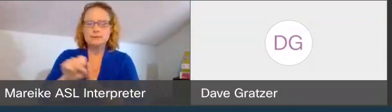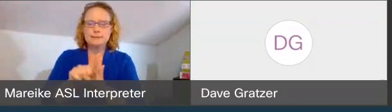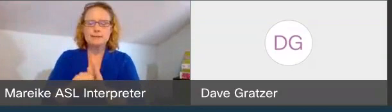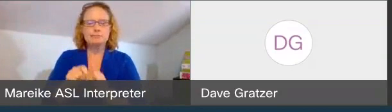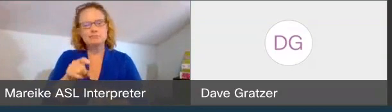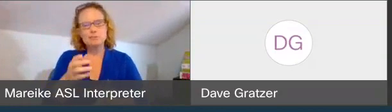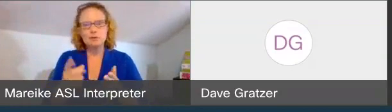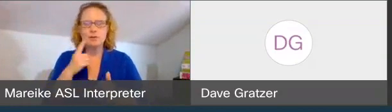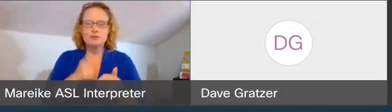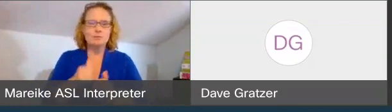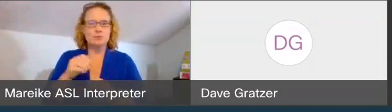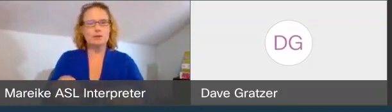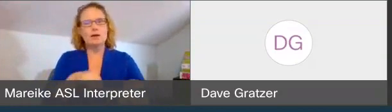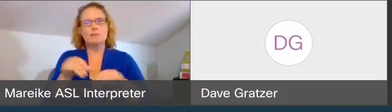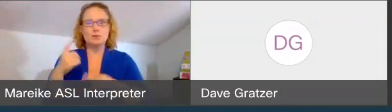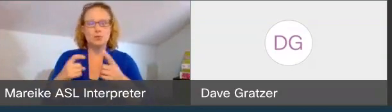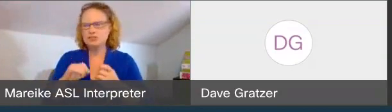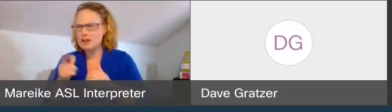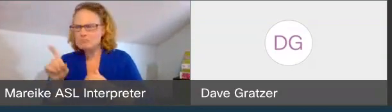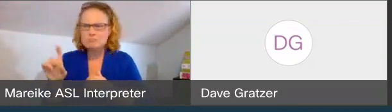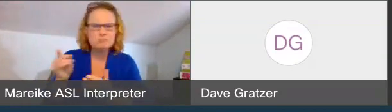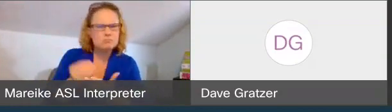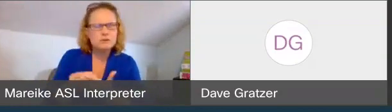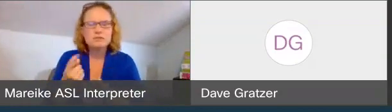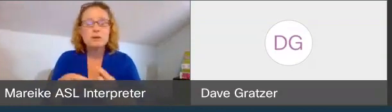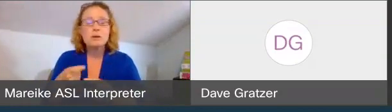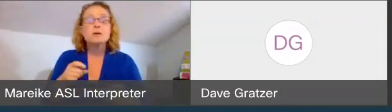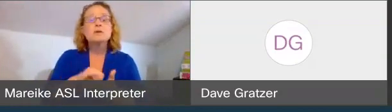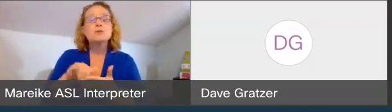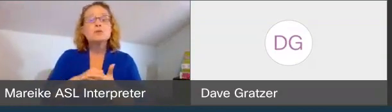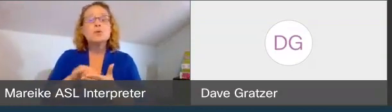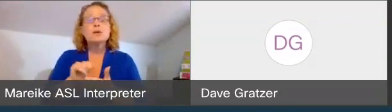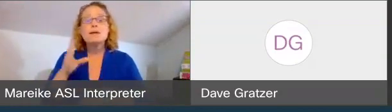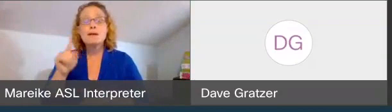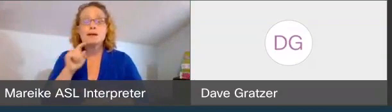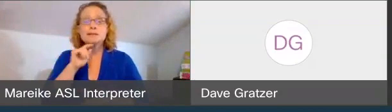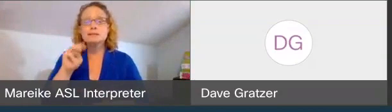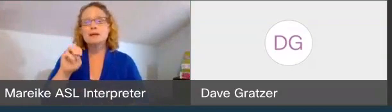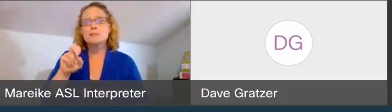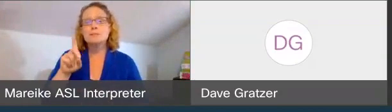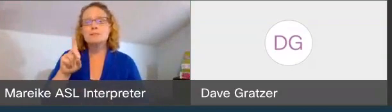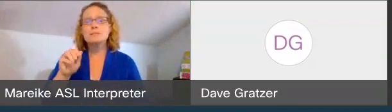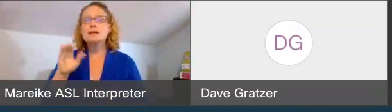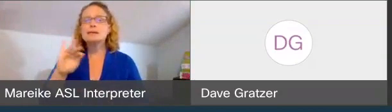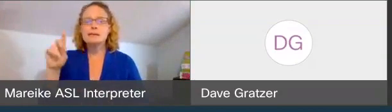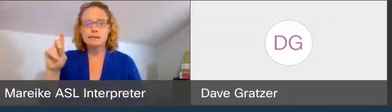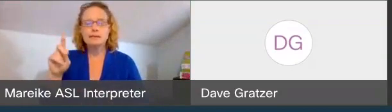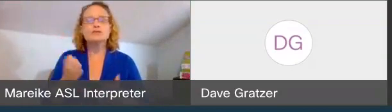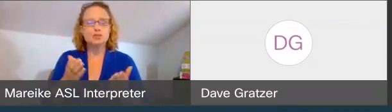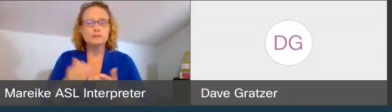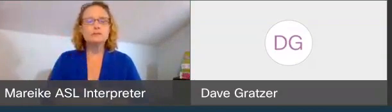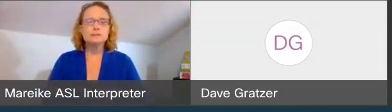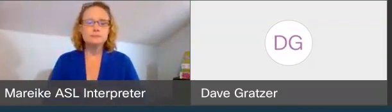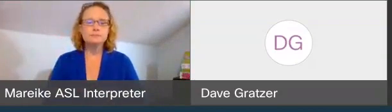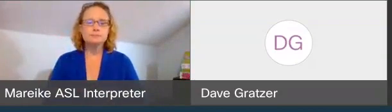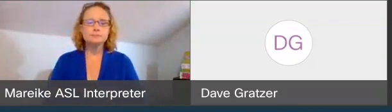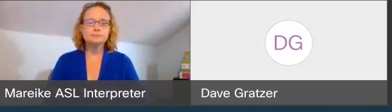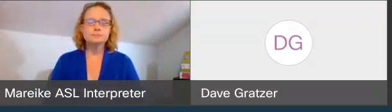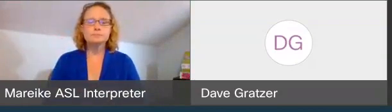of the most common questions I get in New York ACT is Medicaid Service. So we bill Medicaid